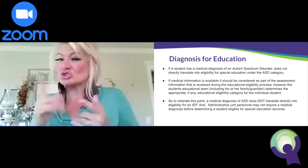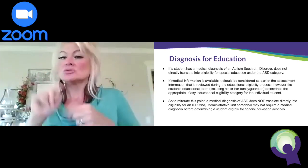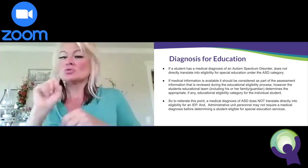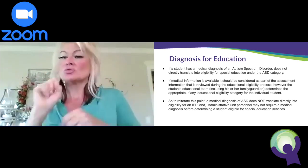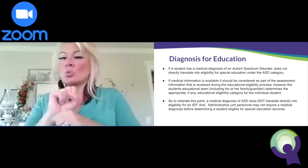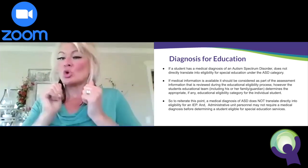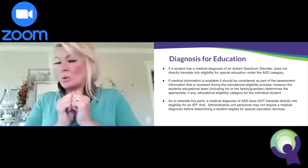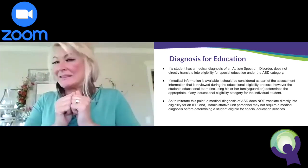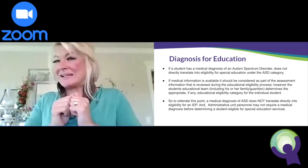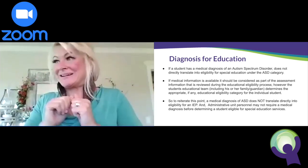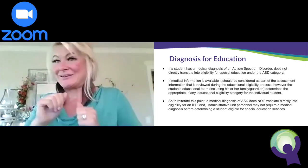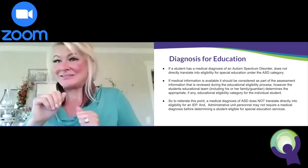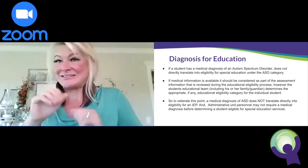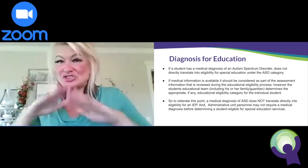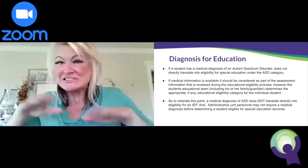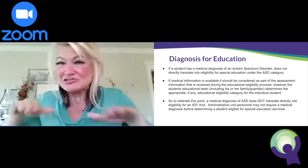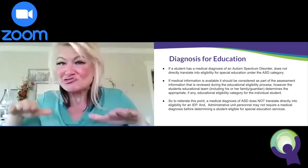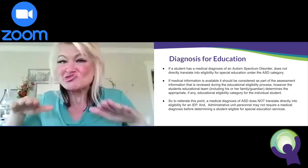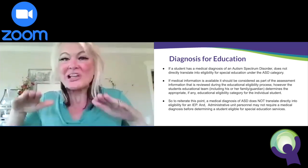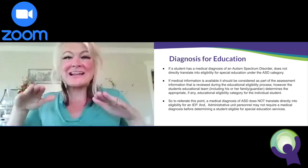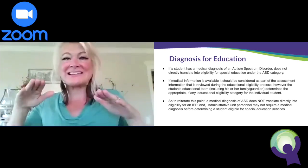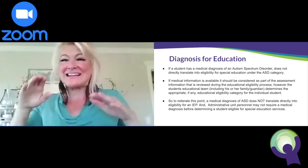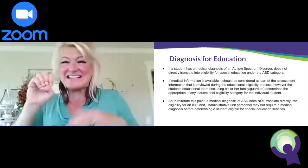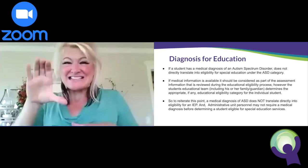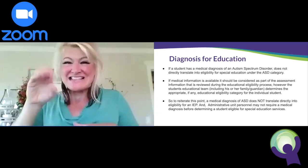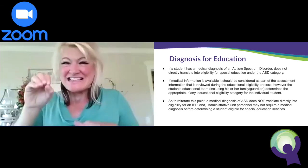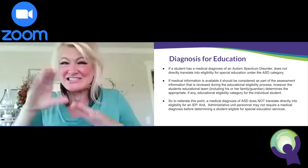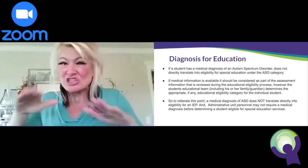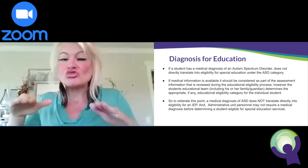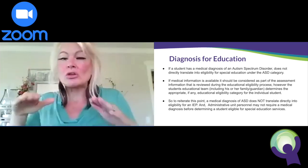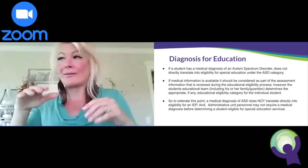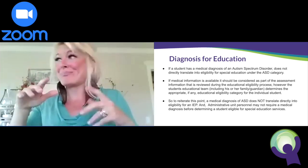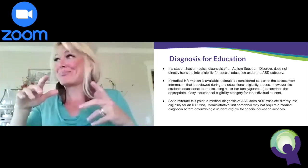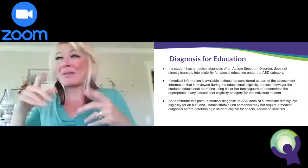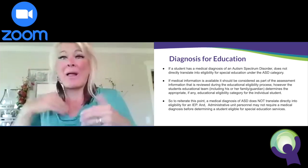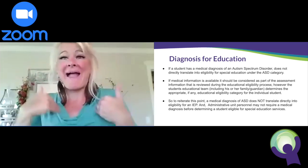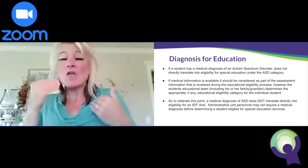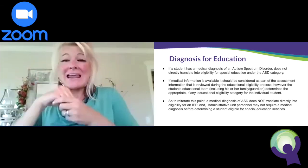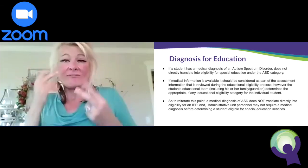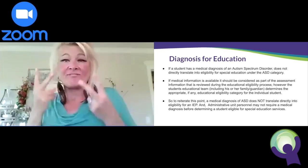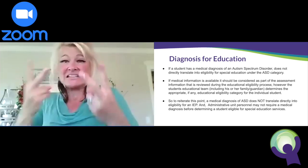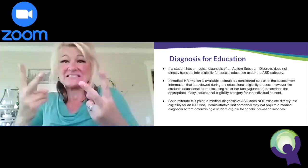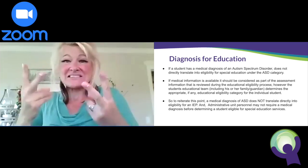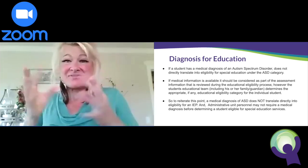so having the instructors being the experts on